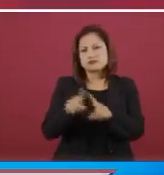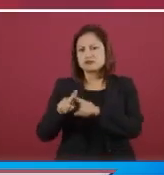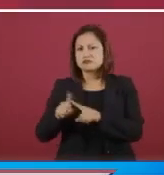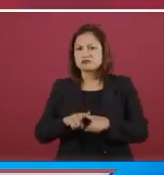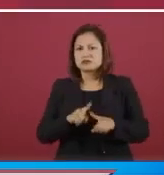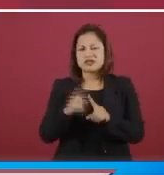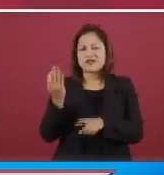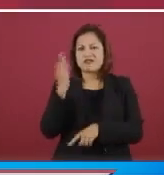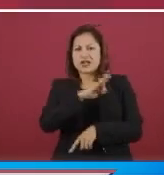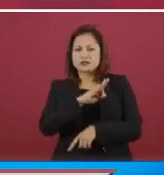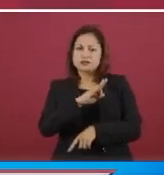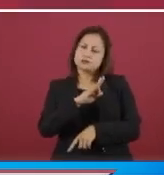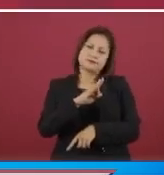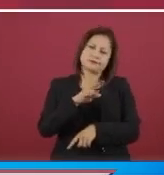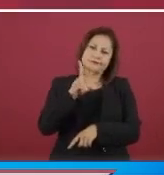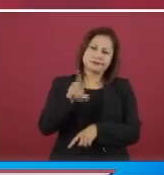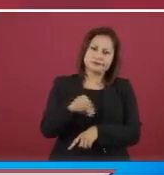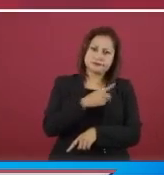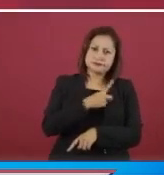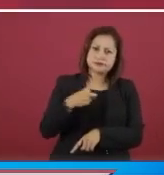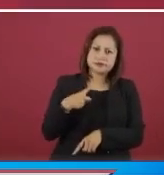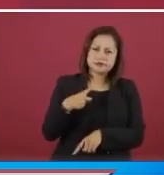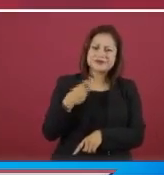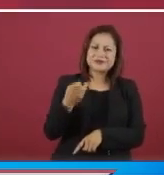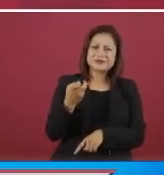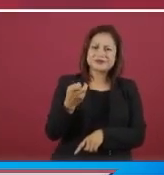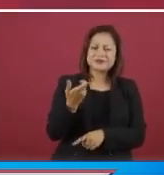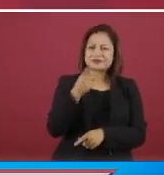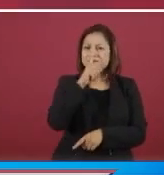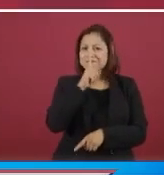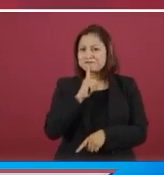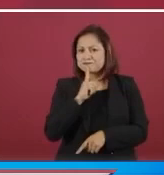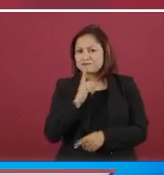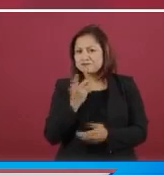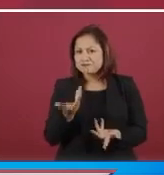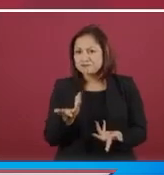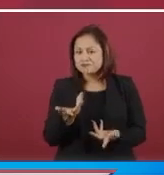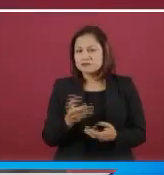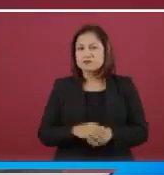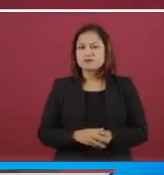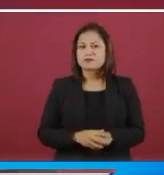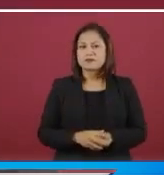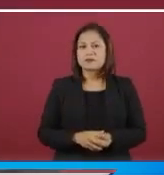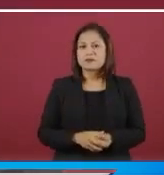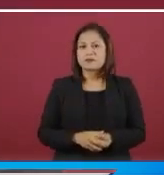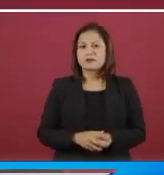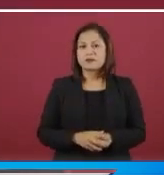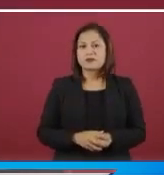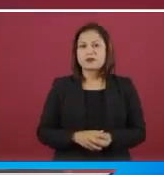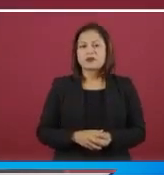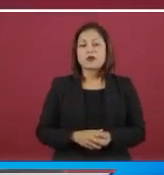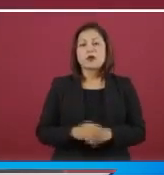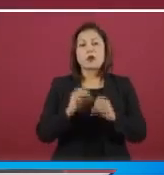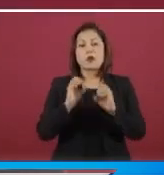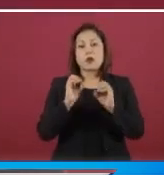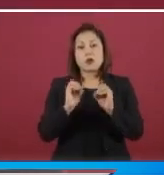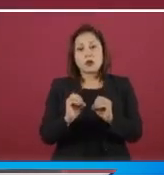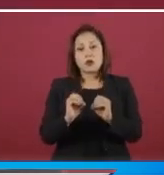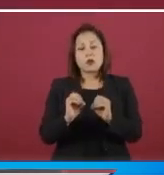as well as smear campaigns and dirty war without having the alternative to defend against slander there was no right of reply